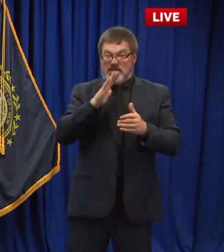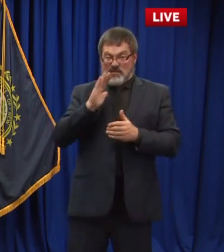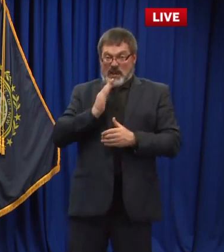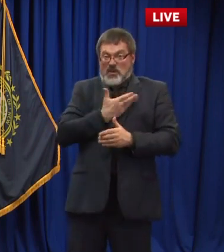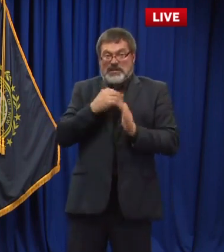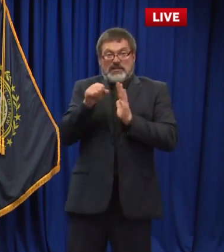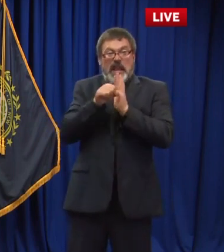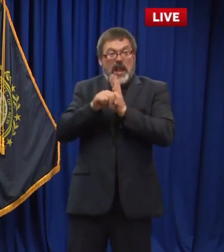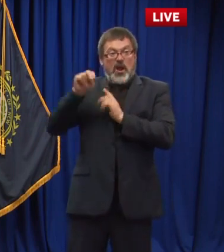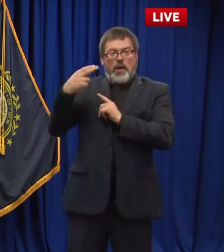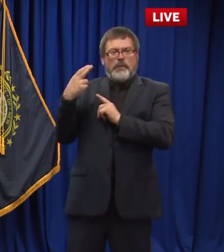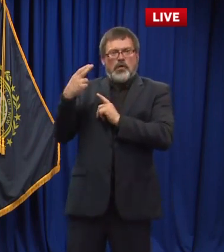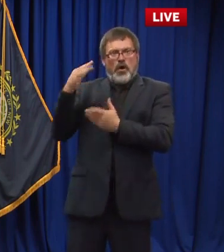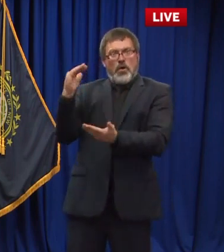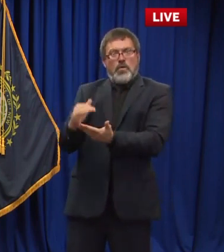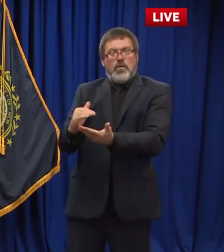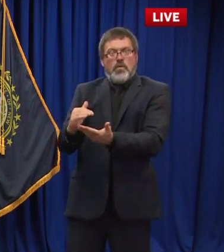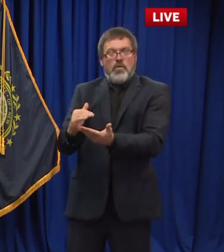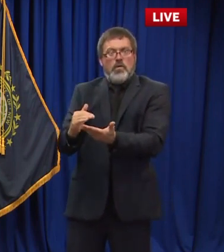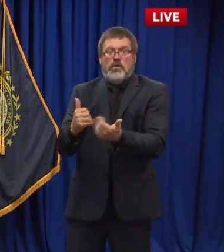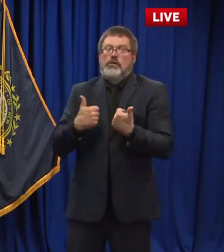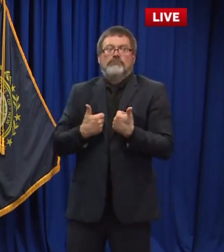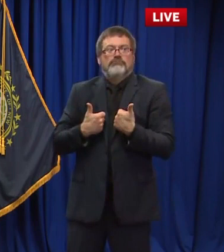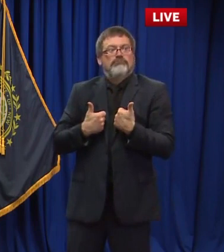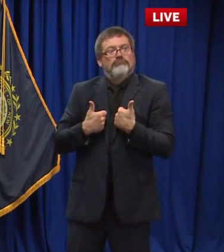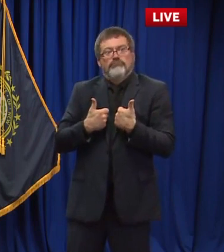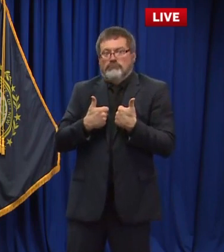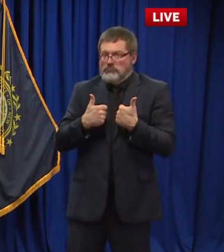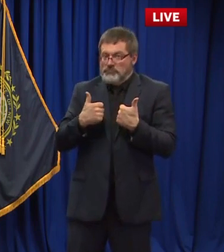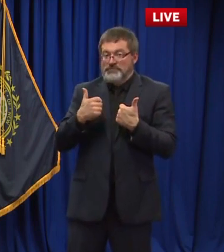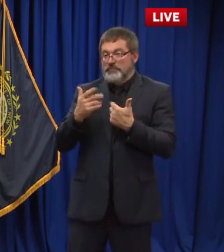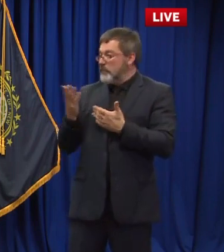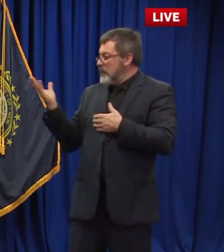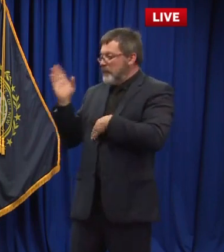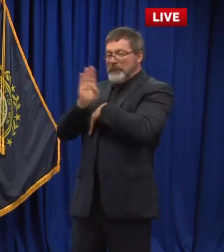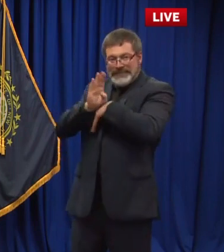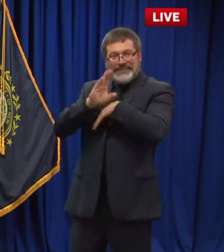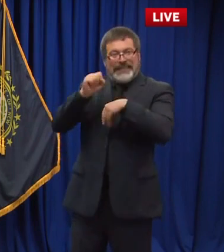IT HAS ALLOWED US TO MAINTAIN LOW NUMBERS AND HAVE THE ECONOMY QUEBEC.